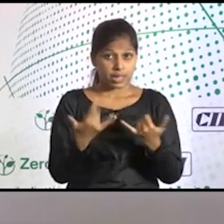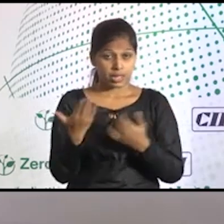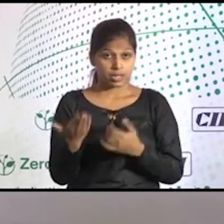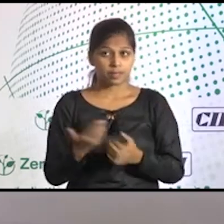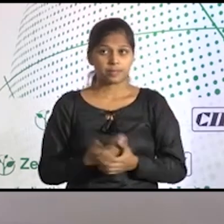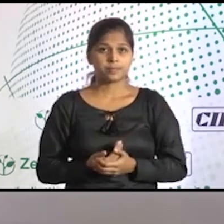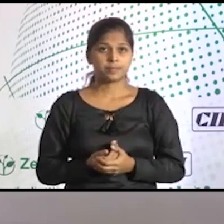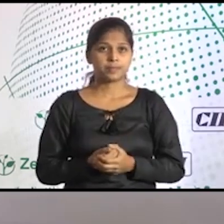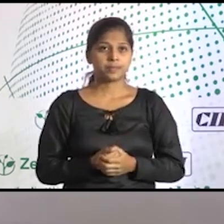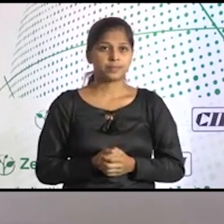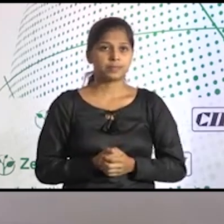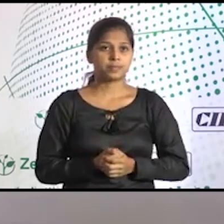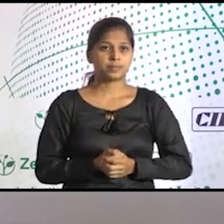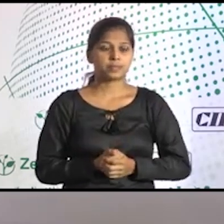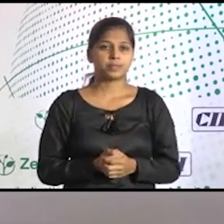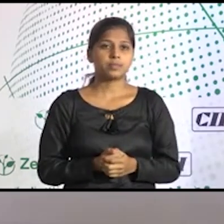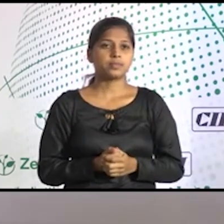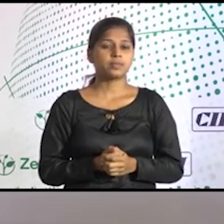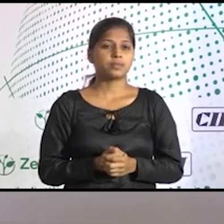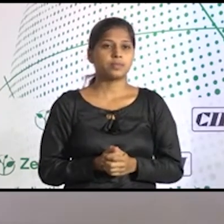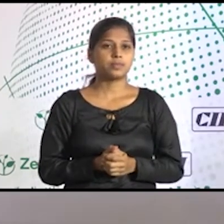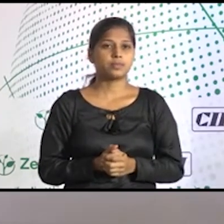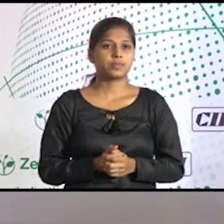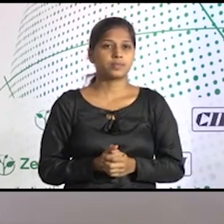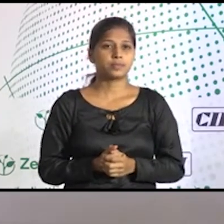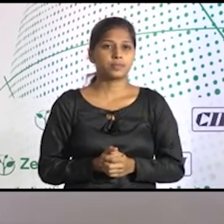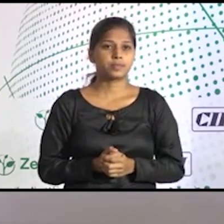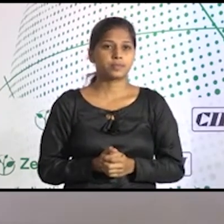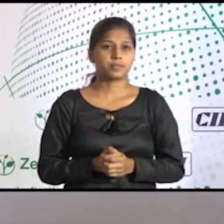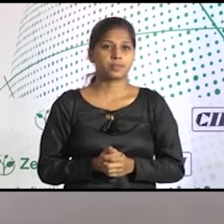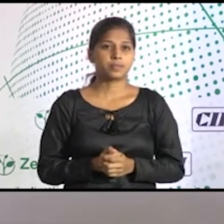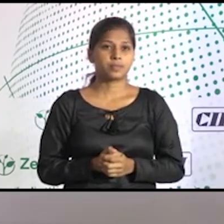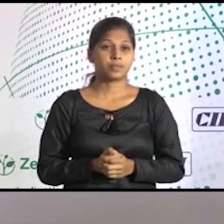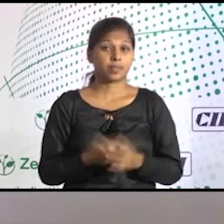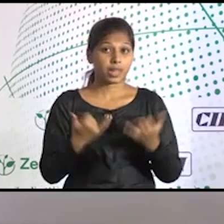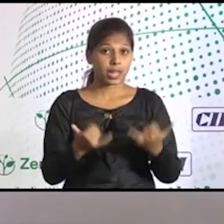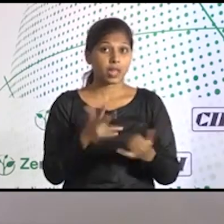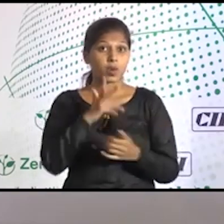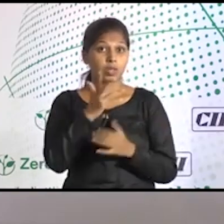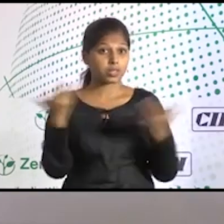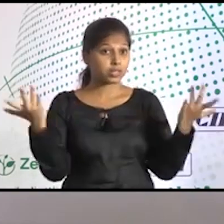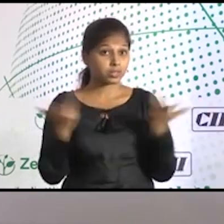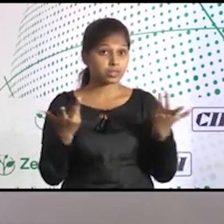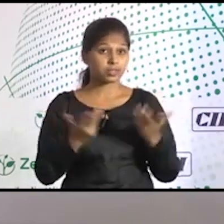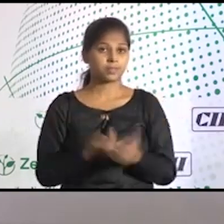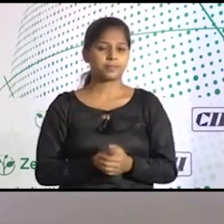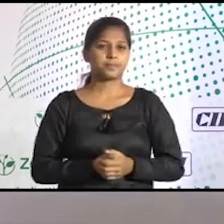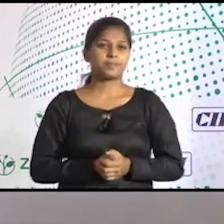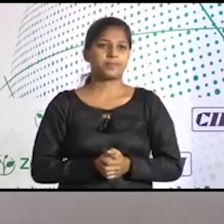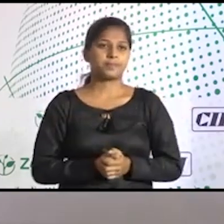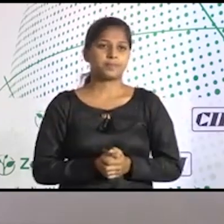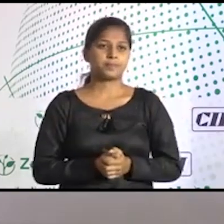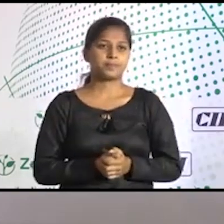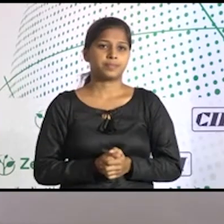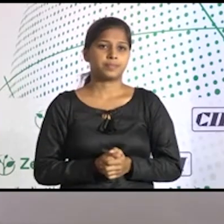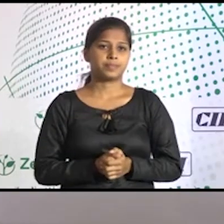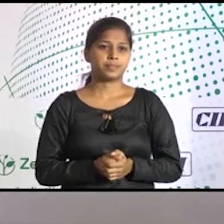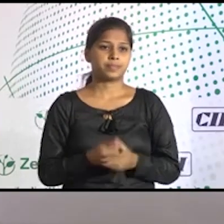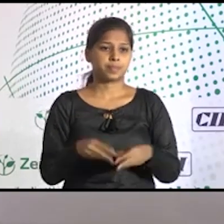Excuse me. Yeah, sorry, I was a take it out so I can speak. Hello, everyone.